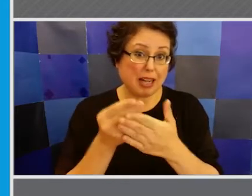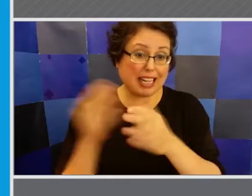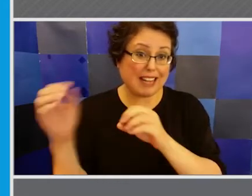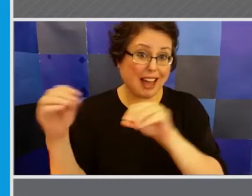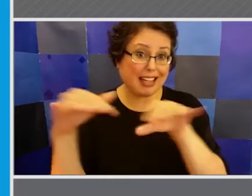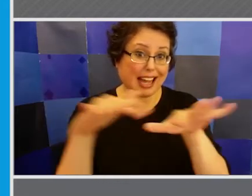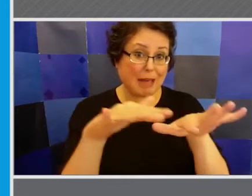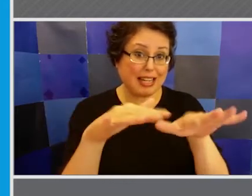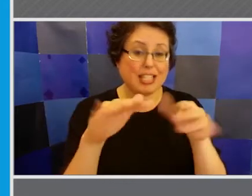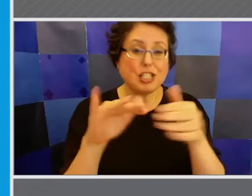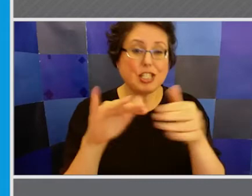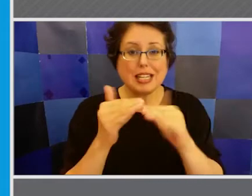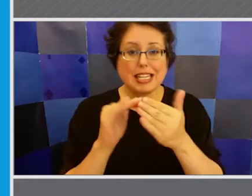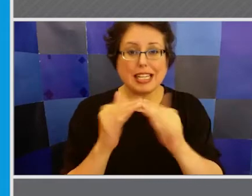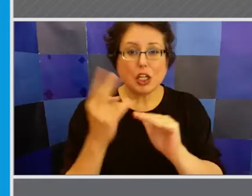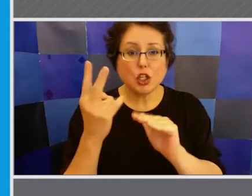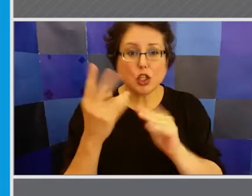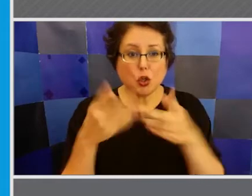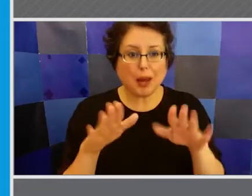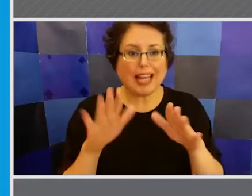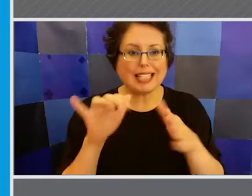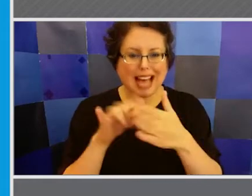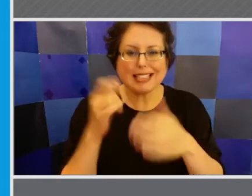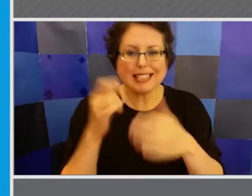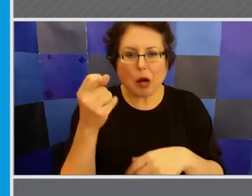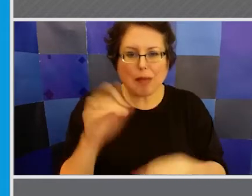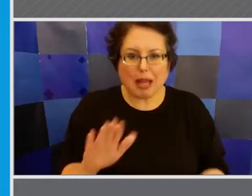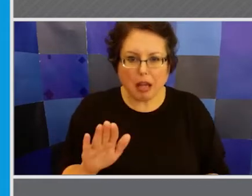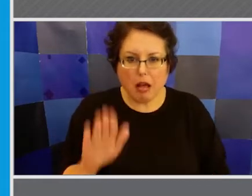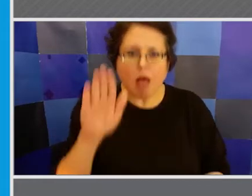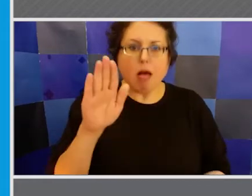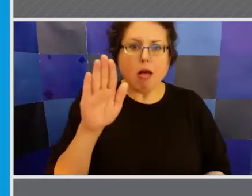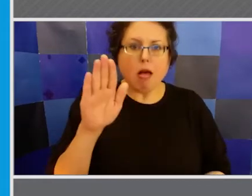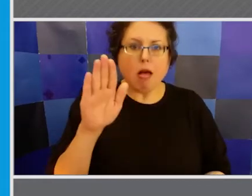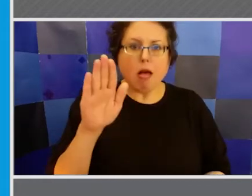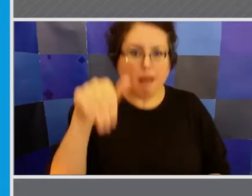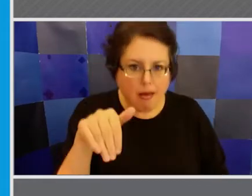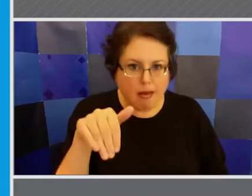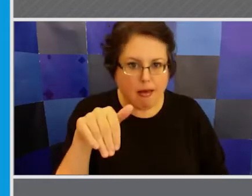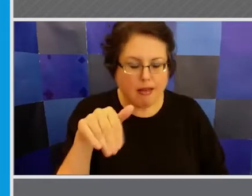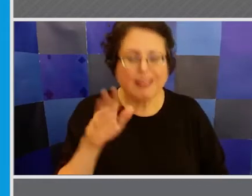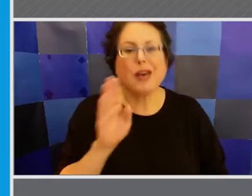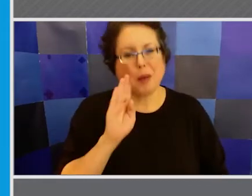that's what that bump up at the arrows, but likely it's going to fall back and has already